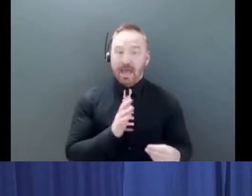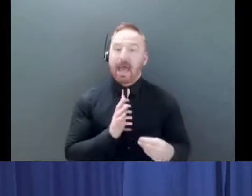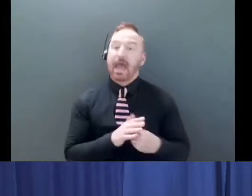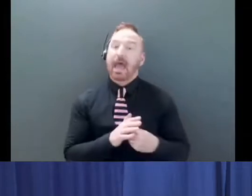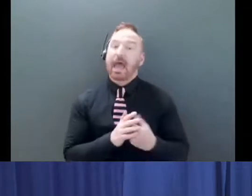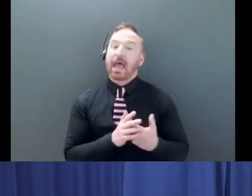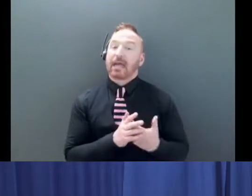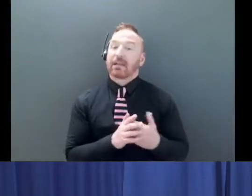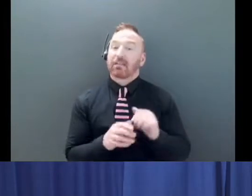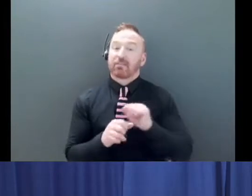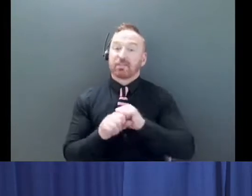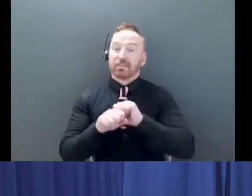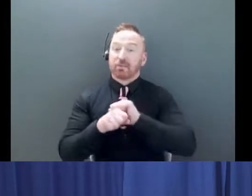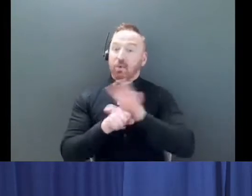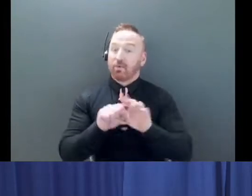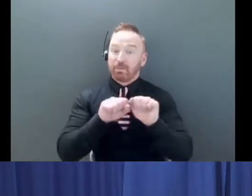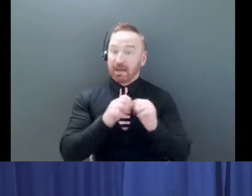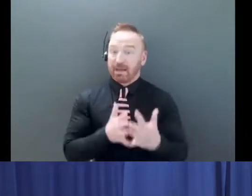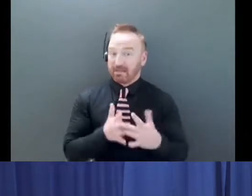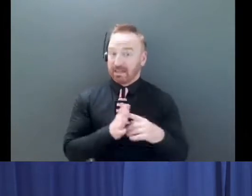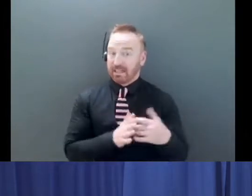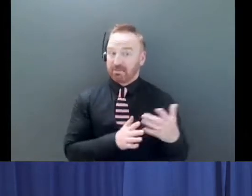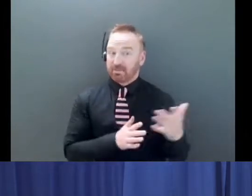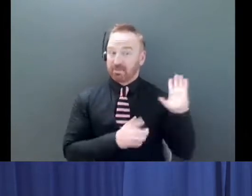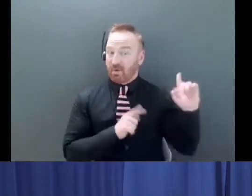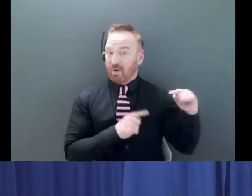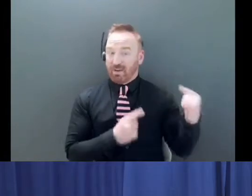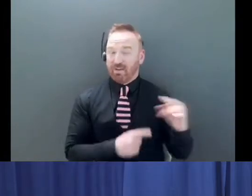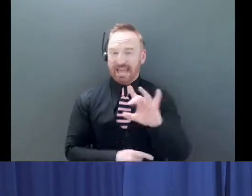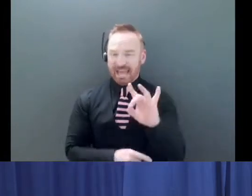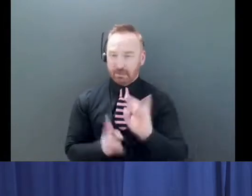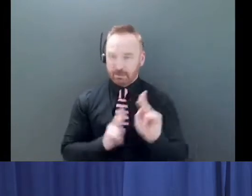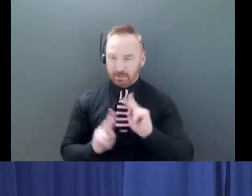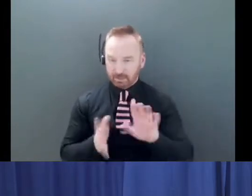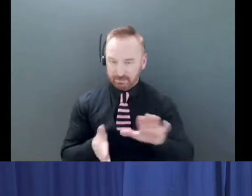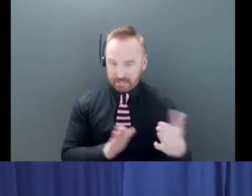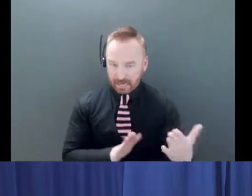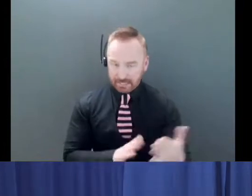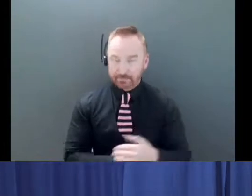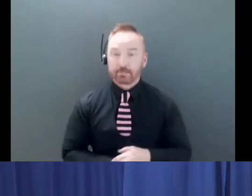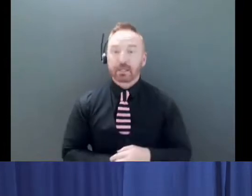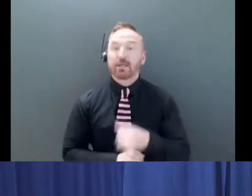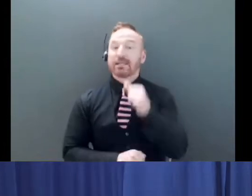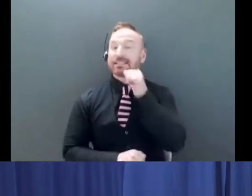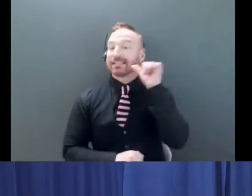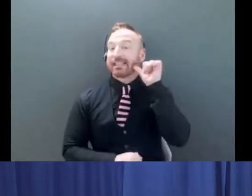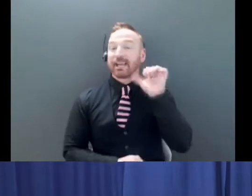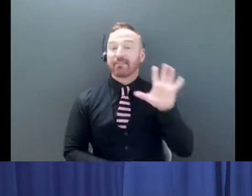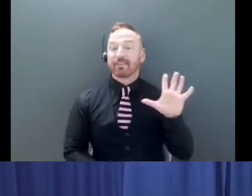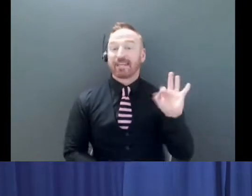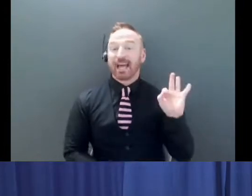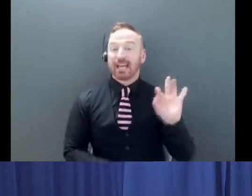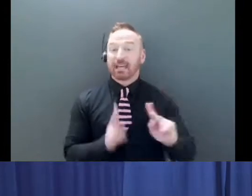As of yesterday, a total of 59 people have been hospitalized.